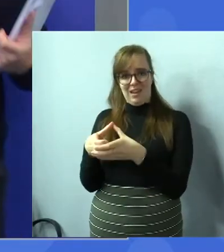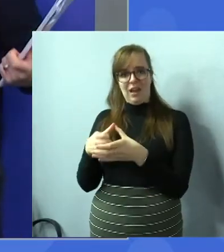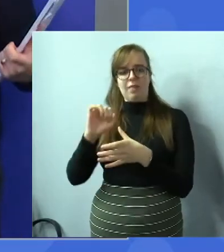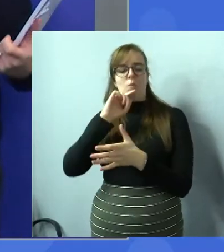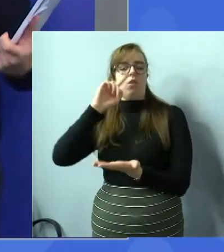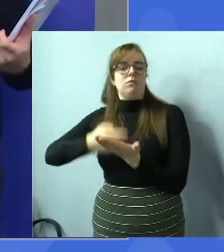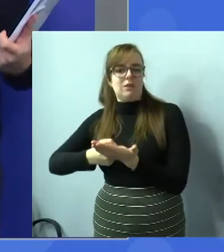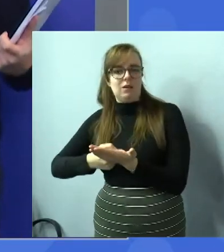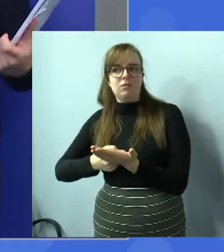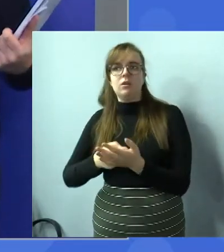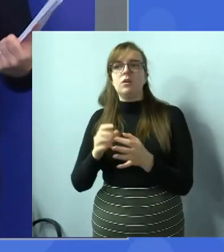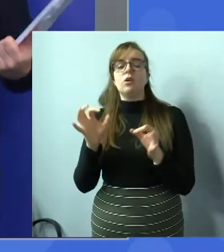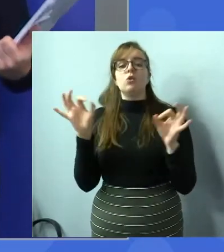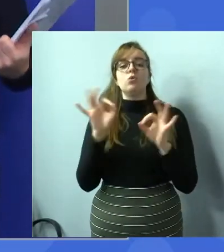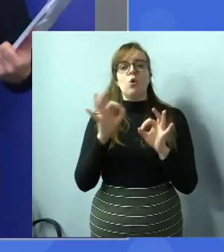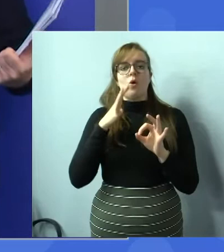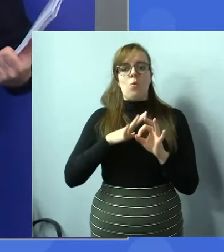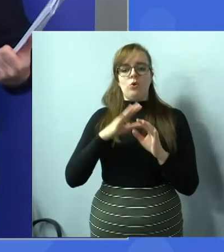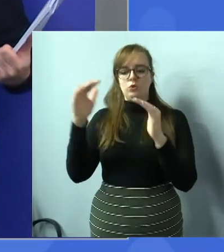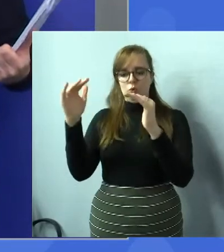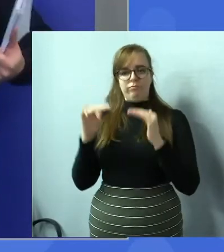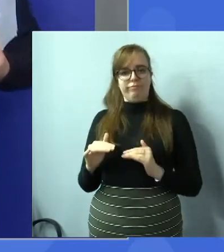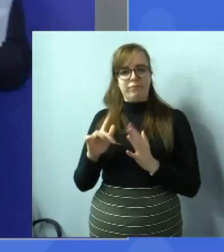peel these powers back to their label and jealously keep them they then want